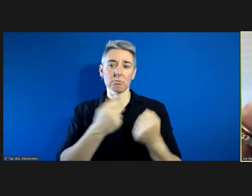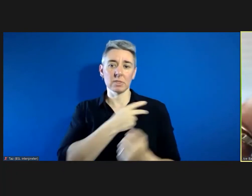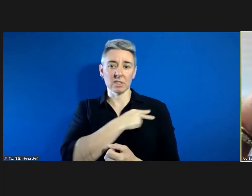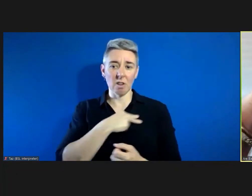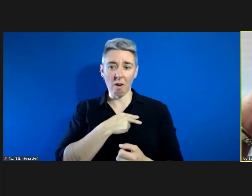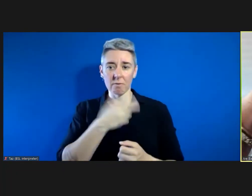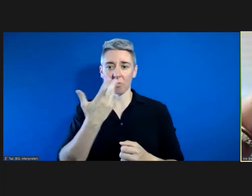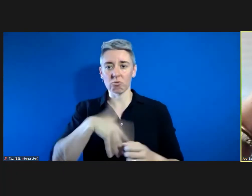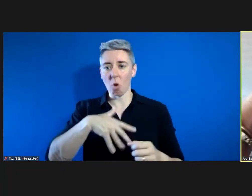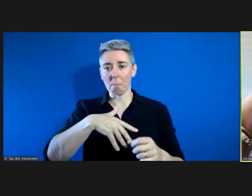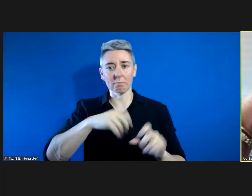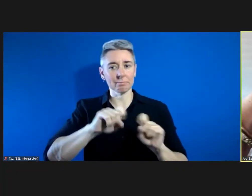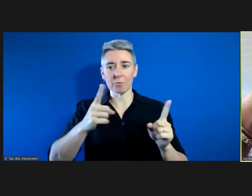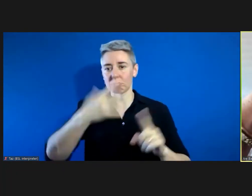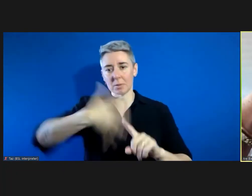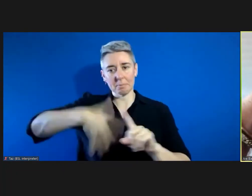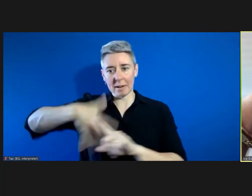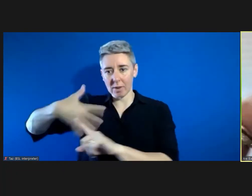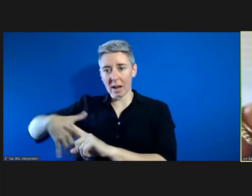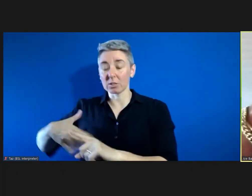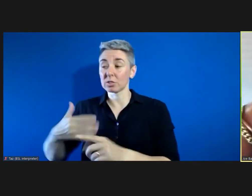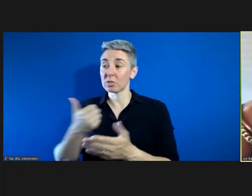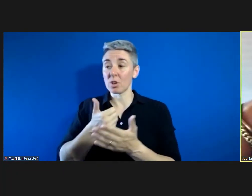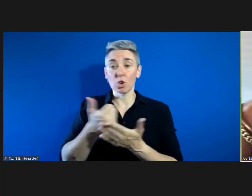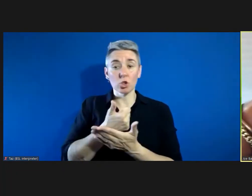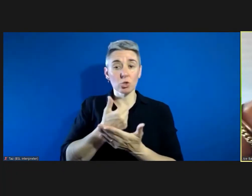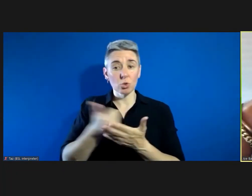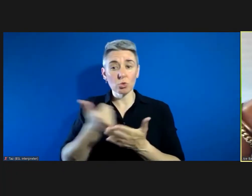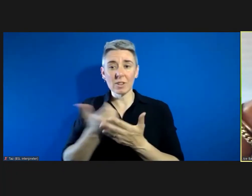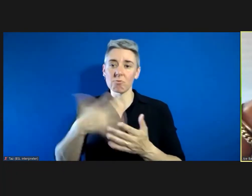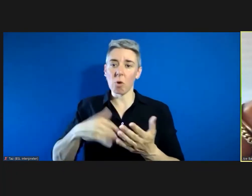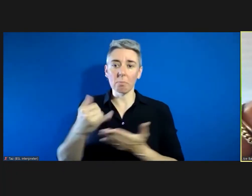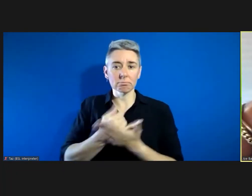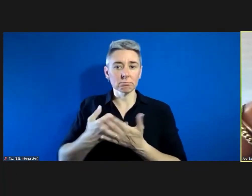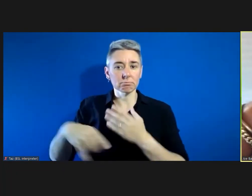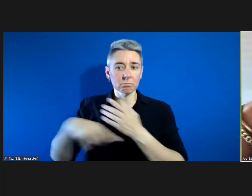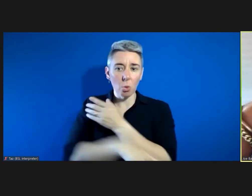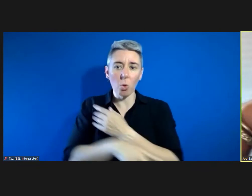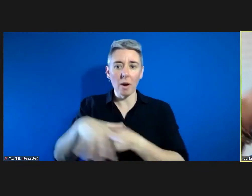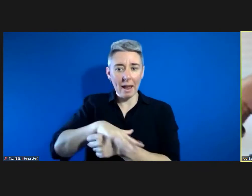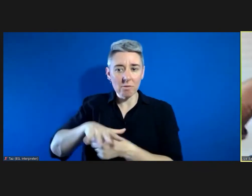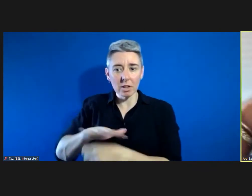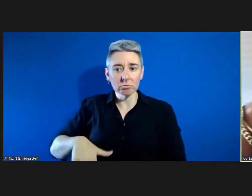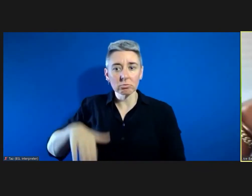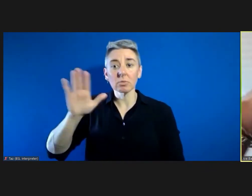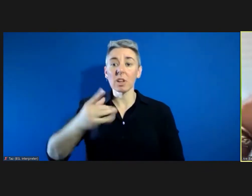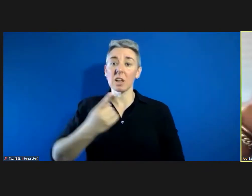through the projects. I myself come from a mental health background, I had a breakdown spent time